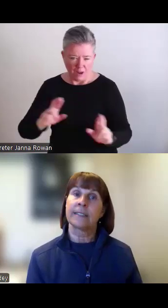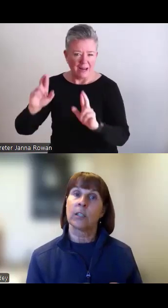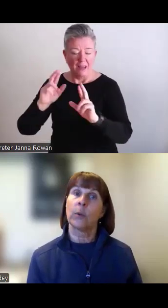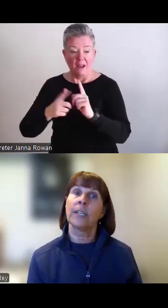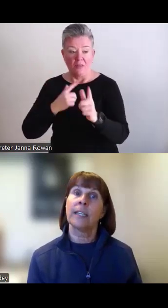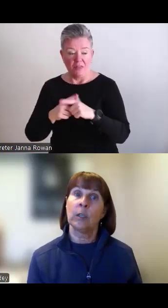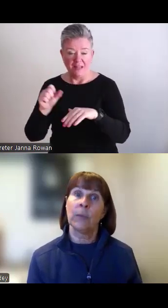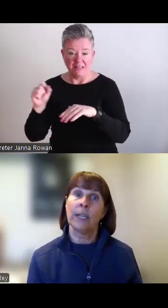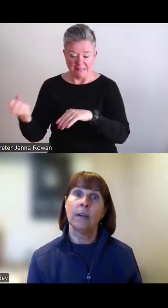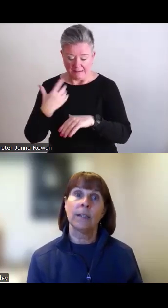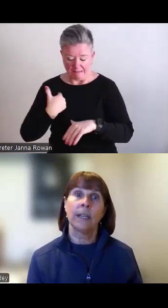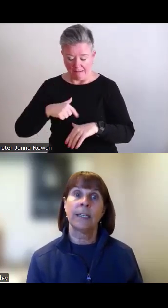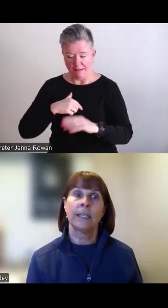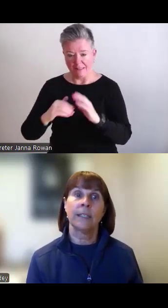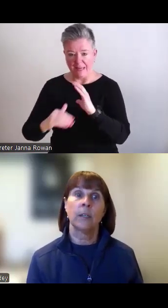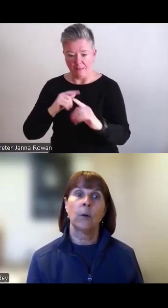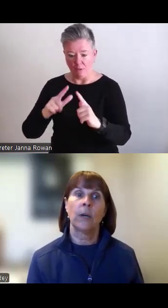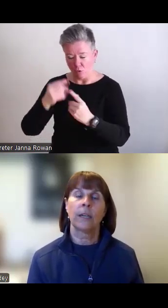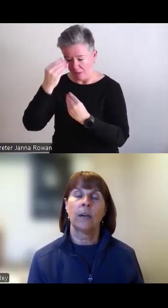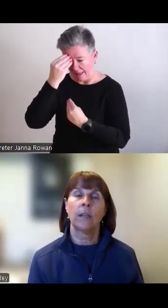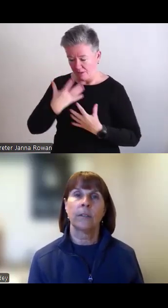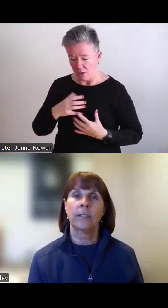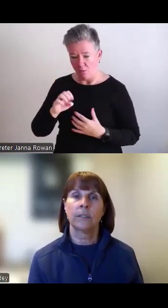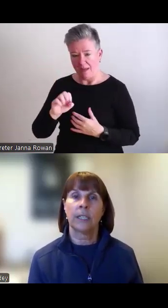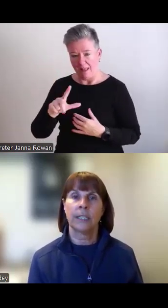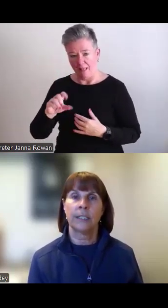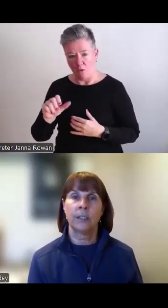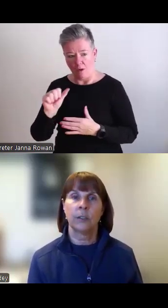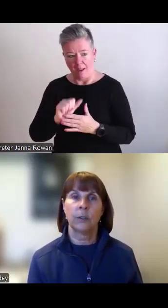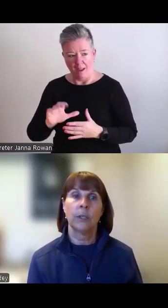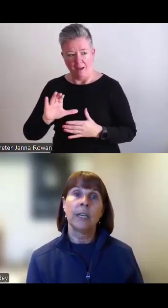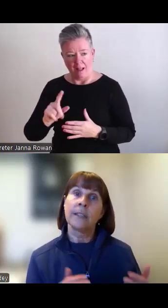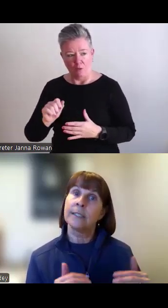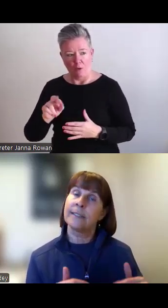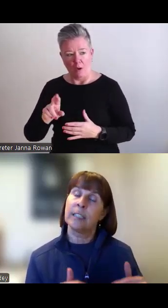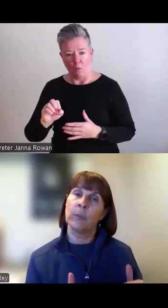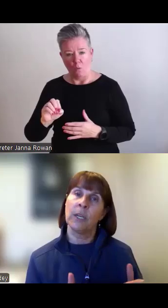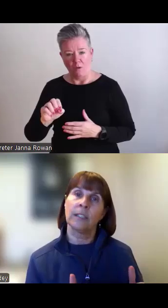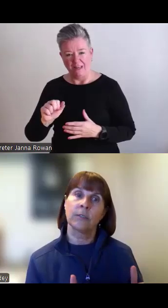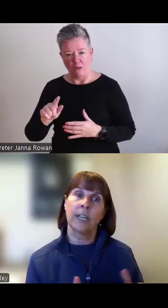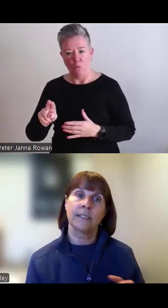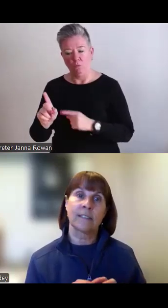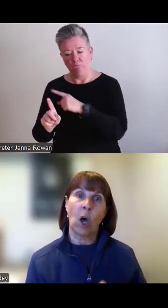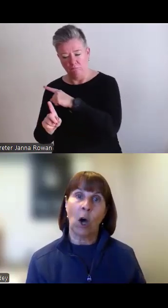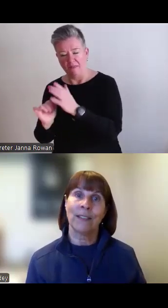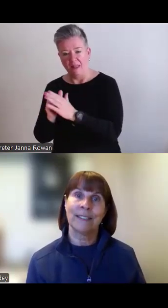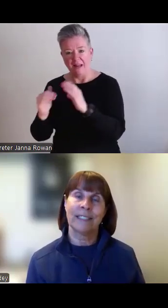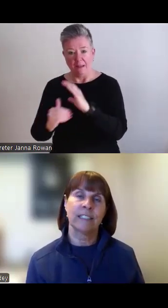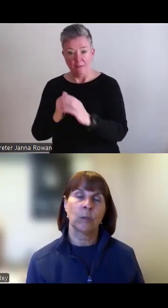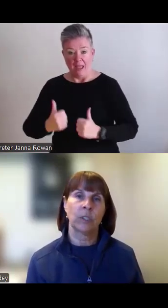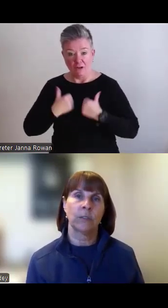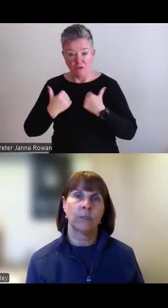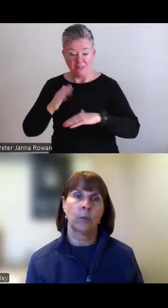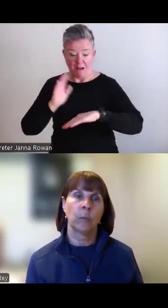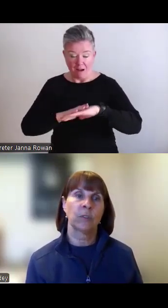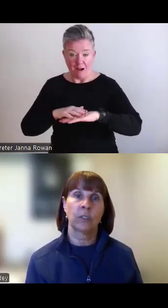send us a quick email at elo@col.edu. This email address is on the data submission form,